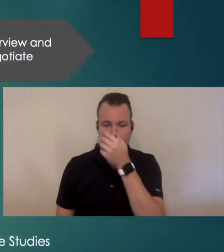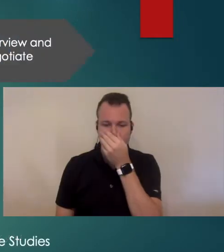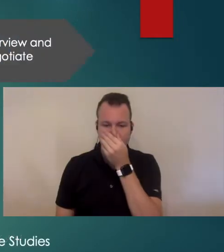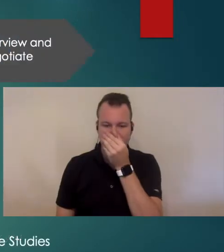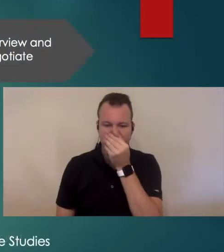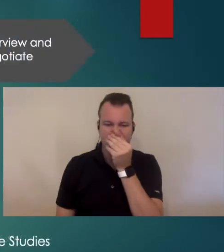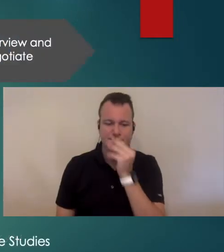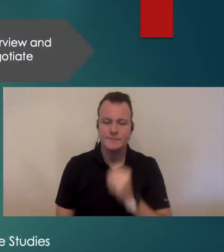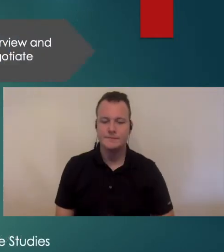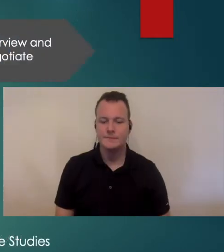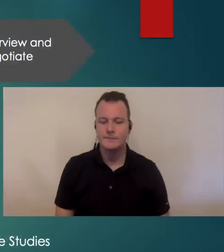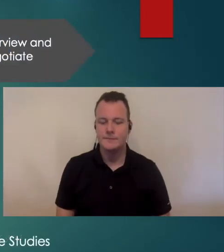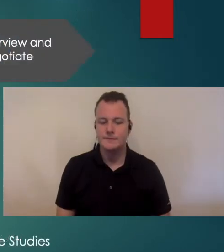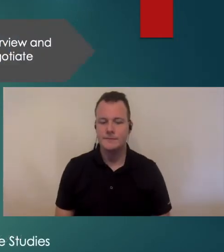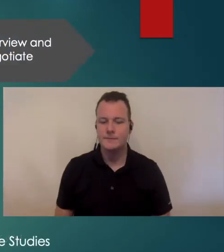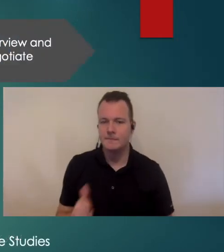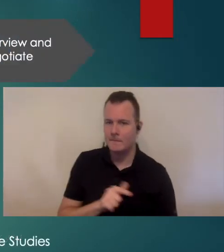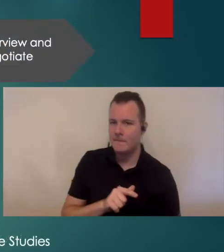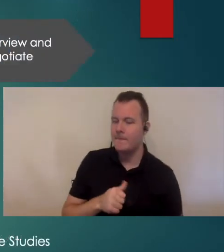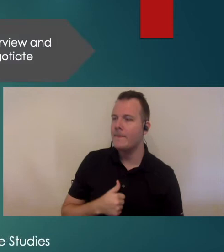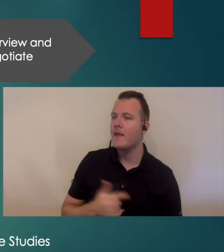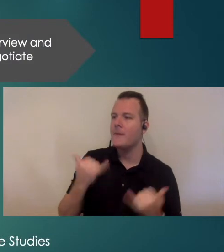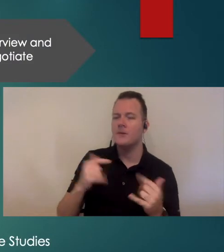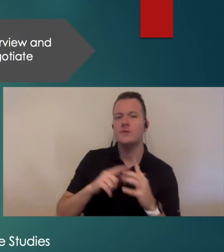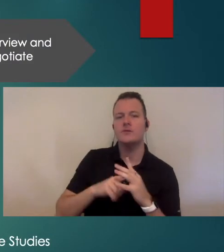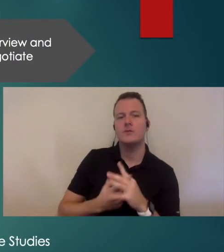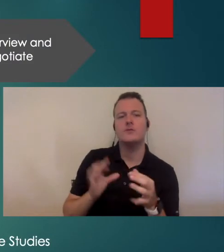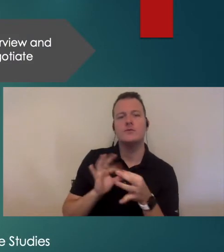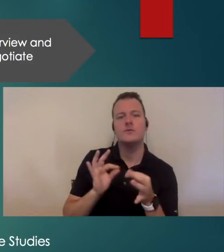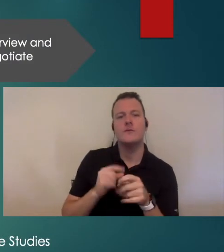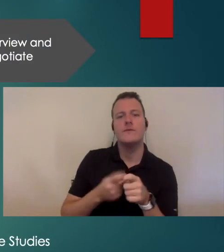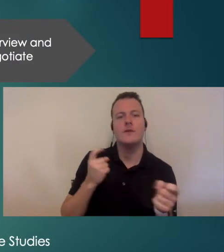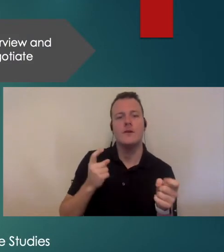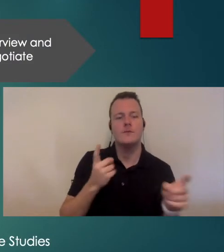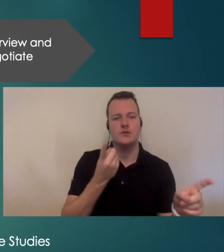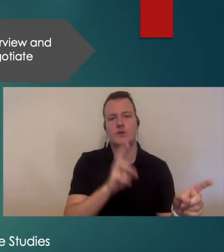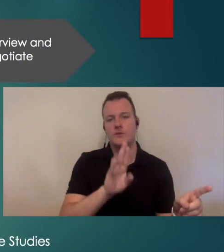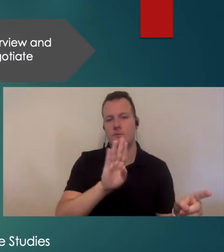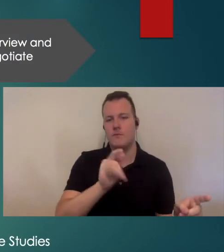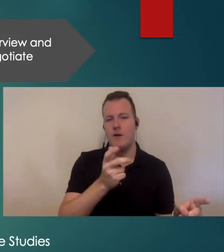So I'm going to start with the story from Dr. Branham. One of her first